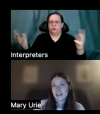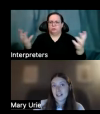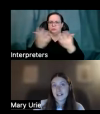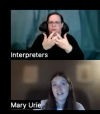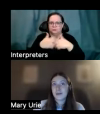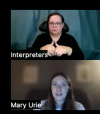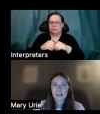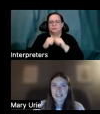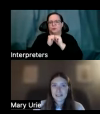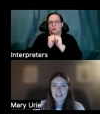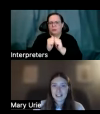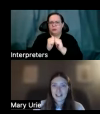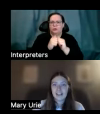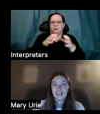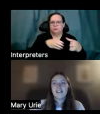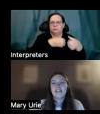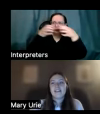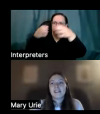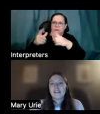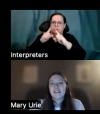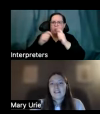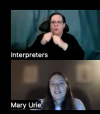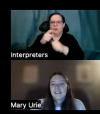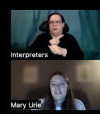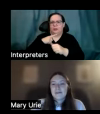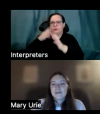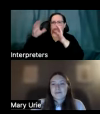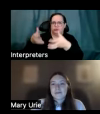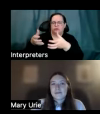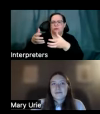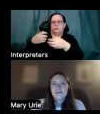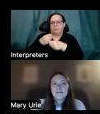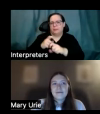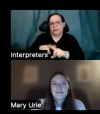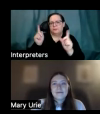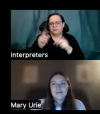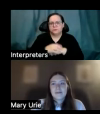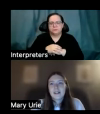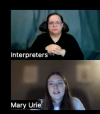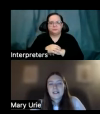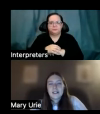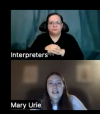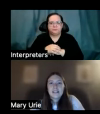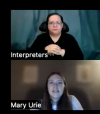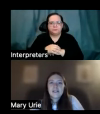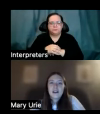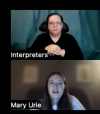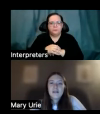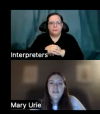legislature, we could make a difference here. All right. So